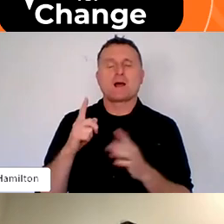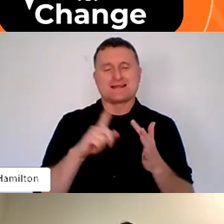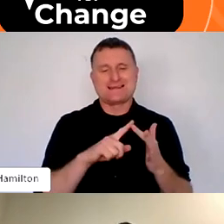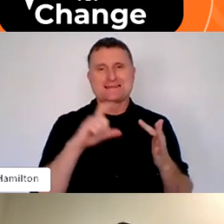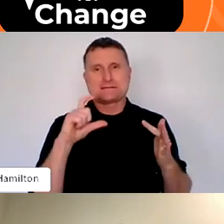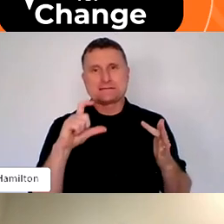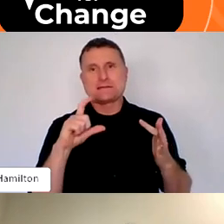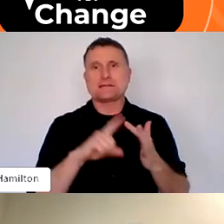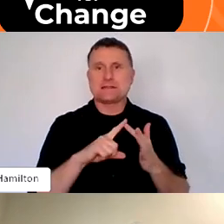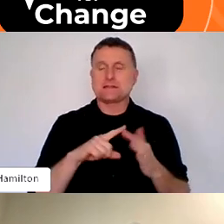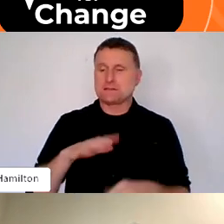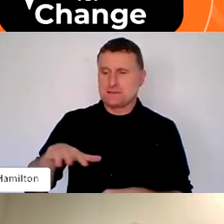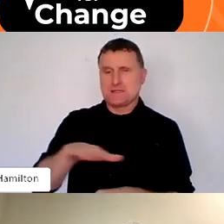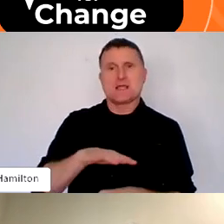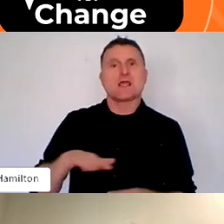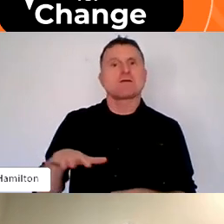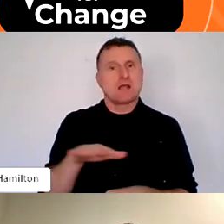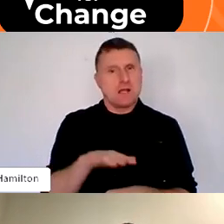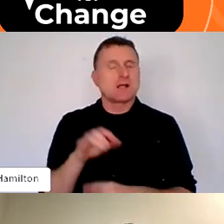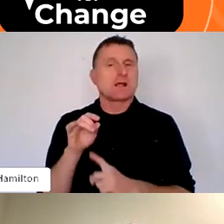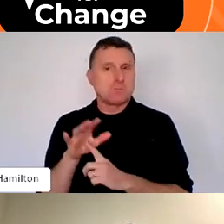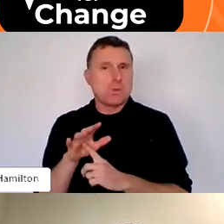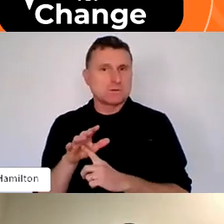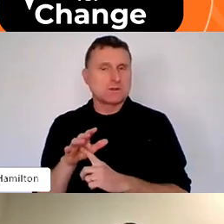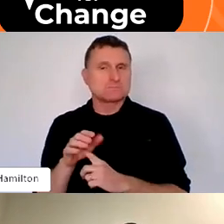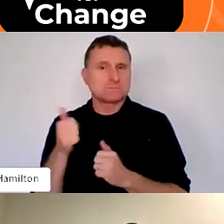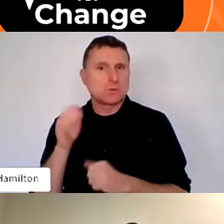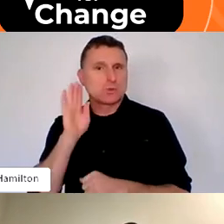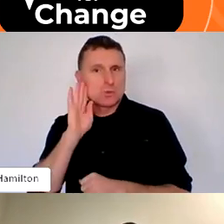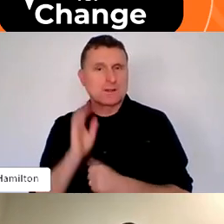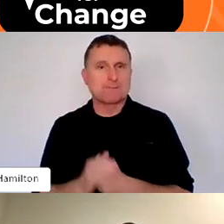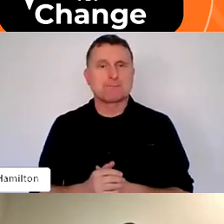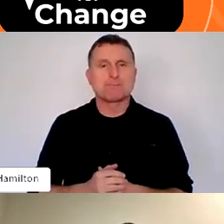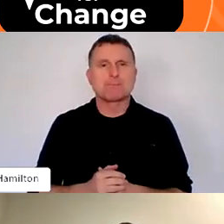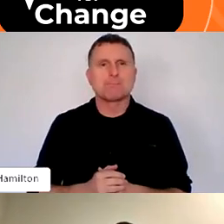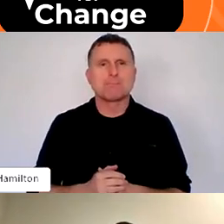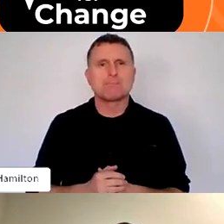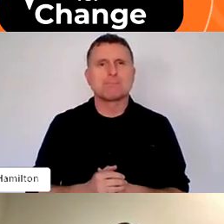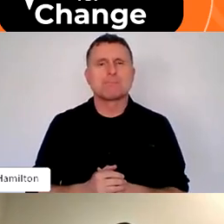the education realm. One of our main focuses in the work we do